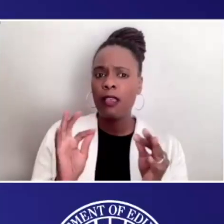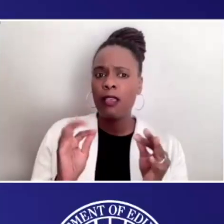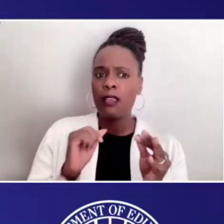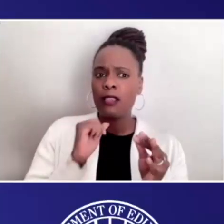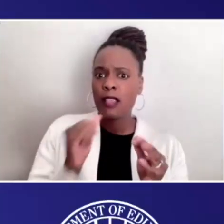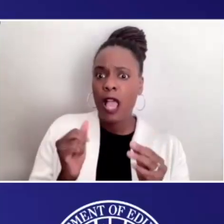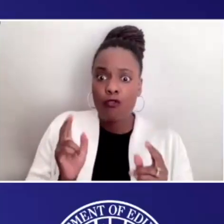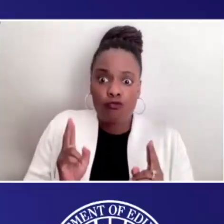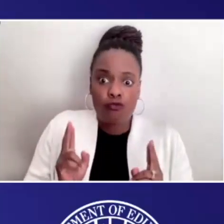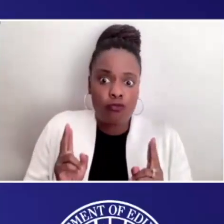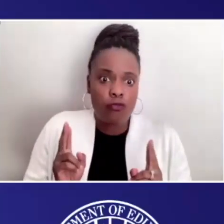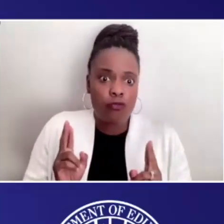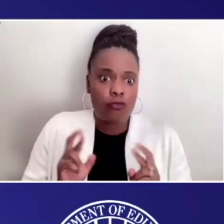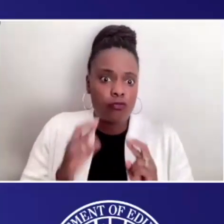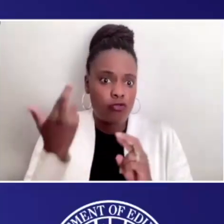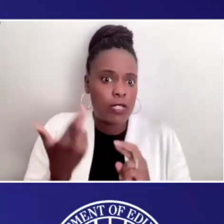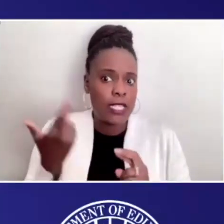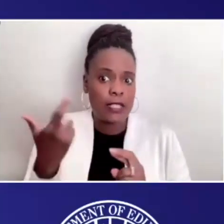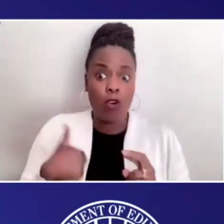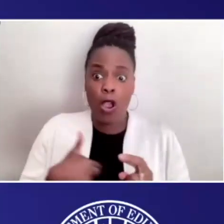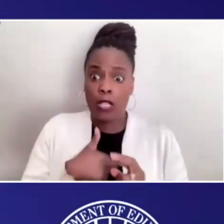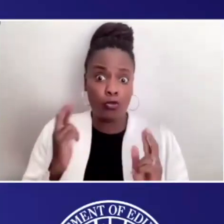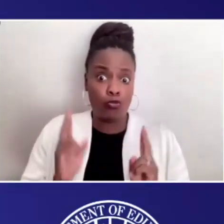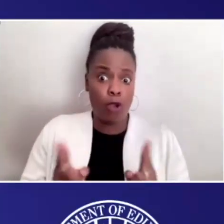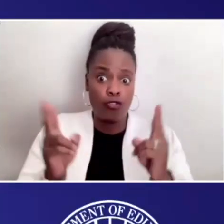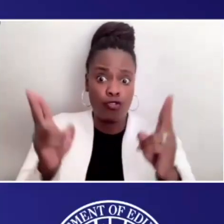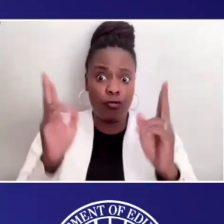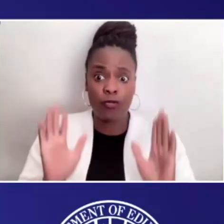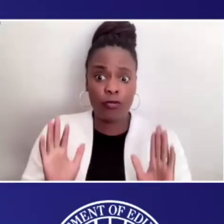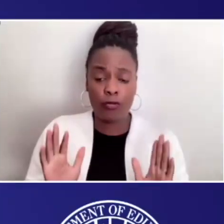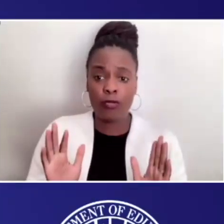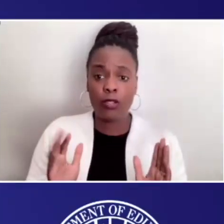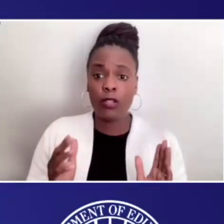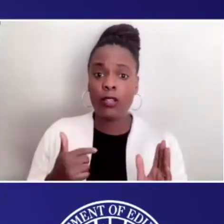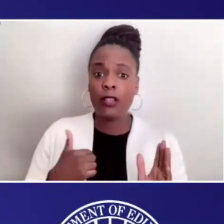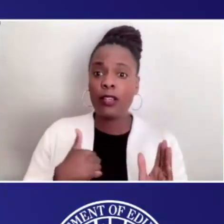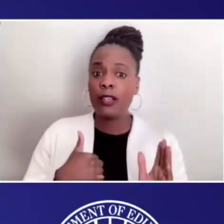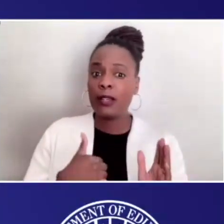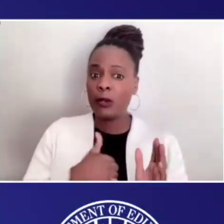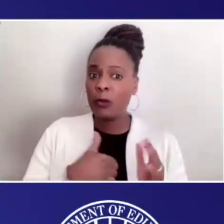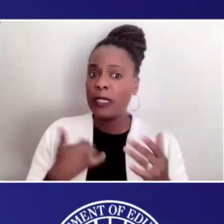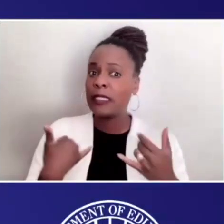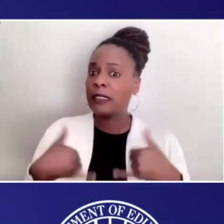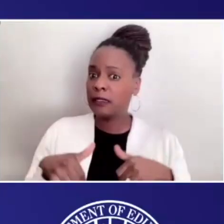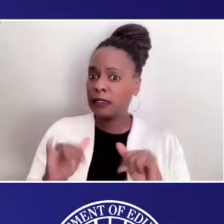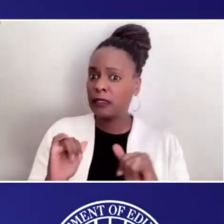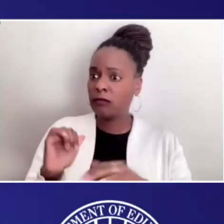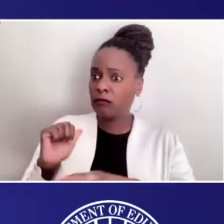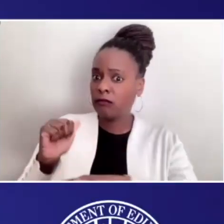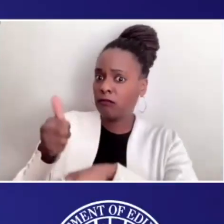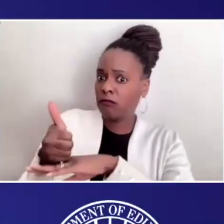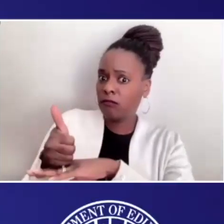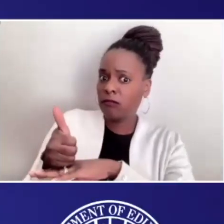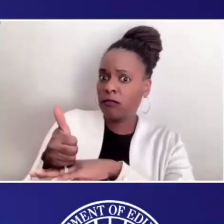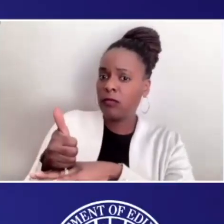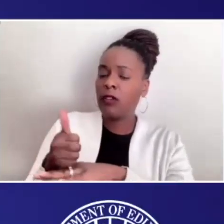There isn't a reason for any of us to rush this, because we are still slated technically for a second week of this.